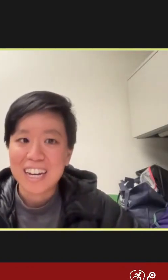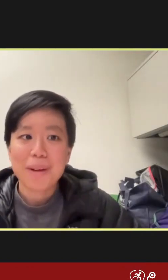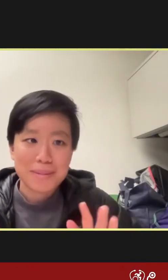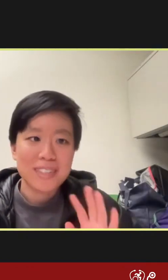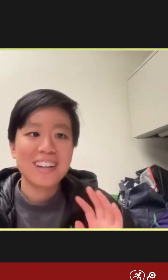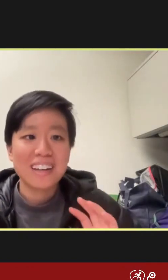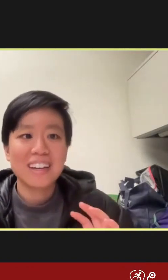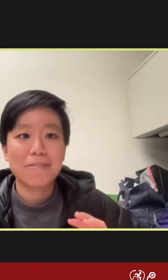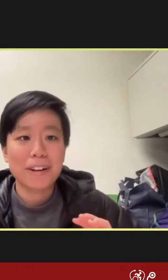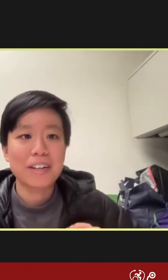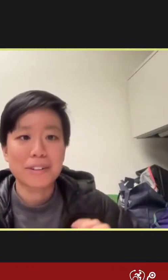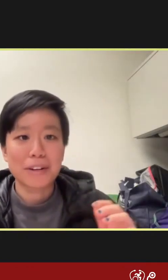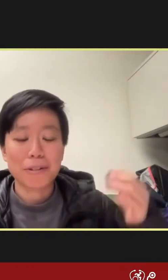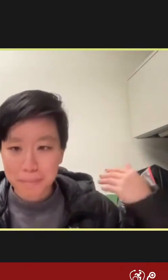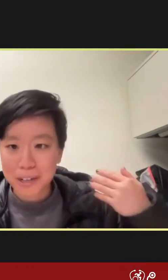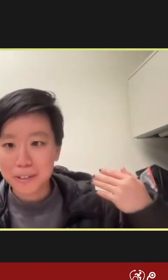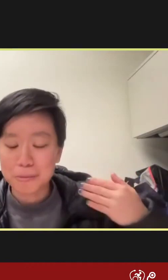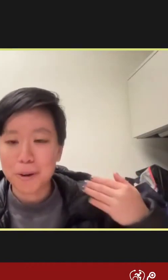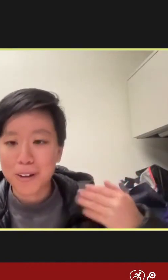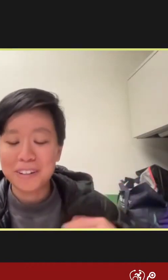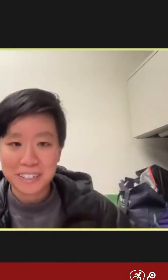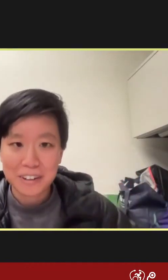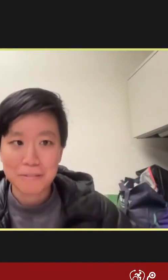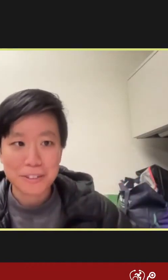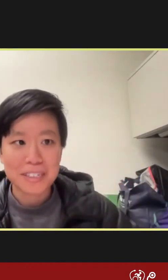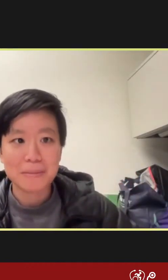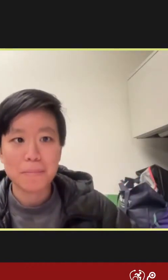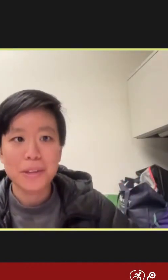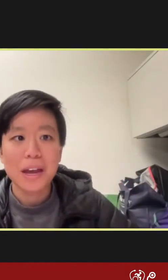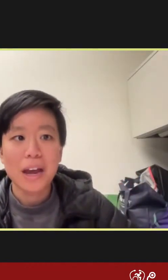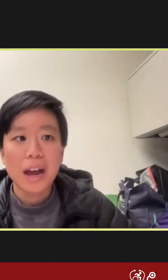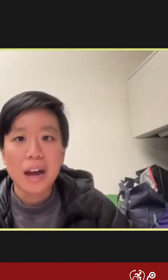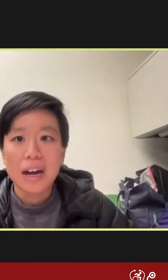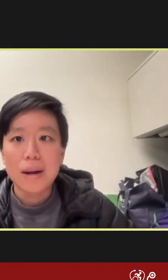I'm sitting in front of a cream-colored wall in an office.